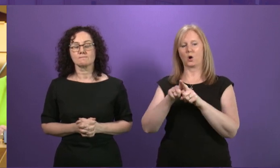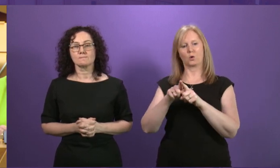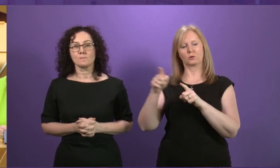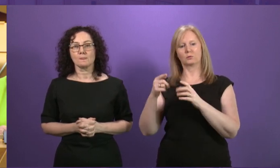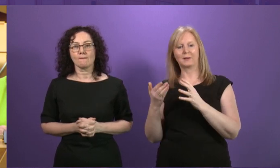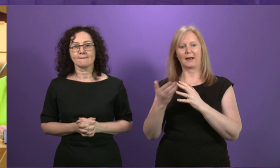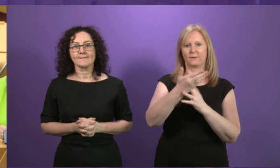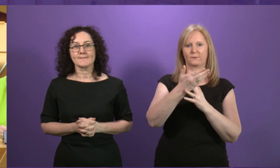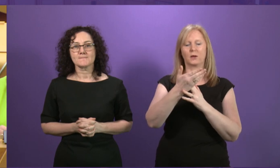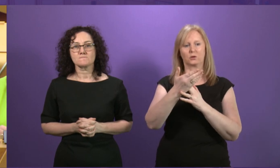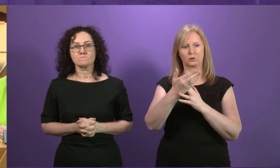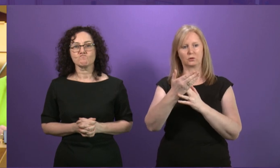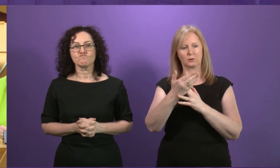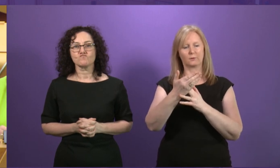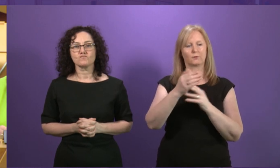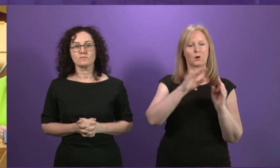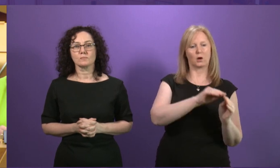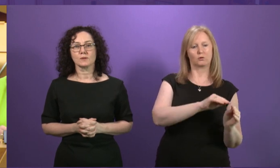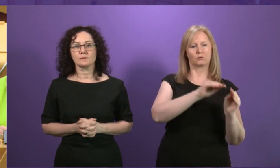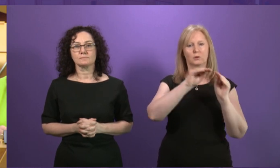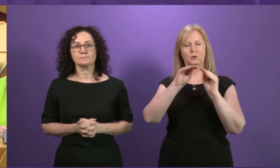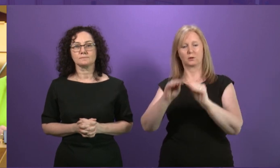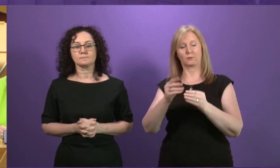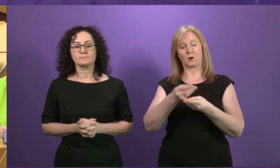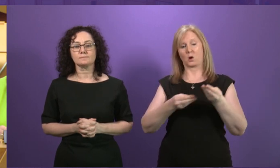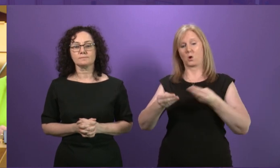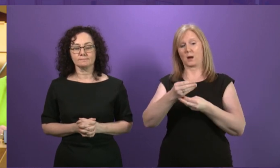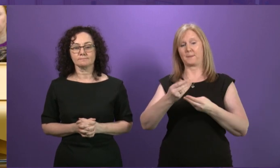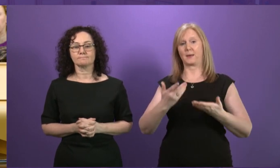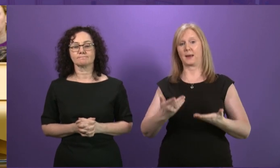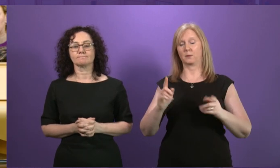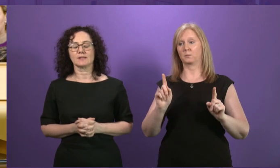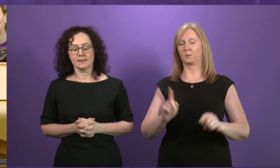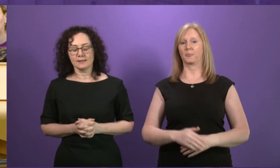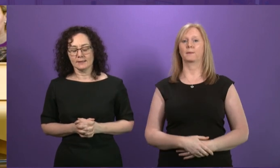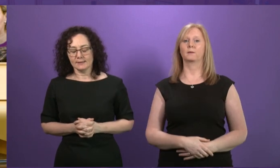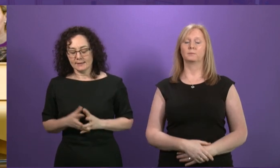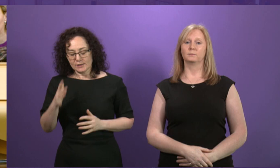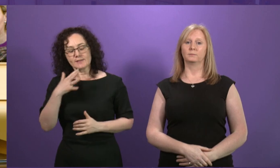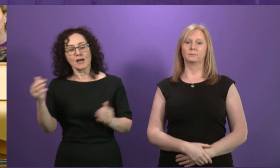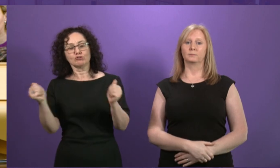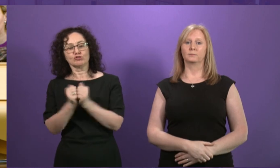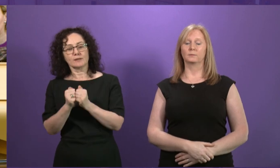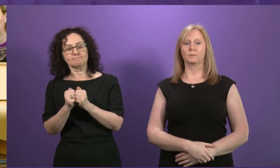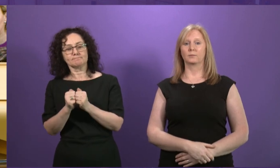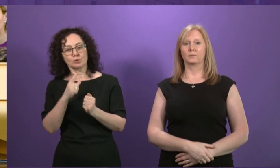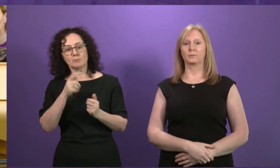to ensure a just transition in our economy? The First Minister (Nicola Sturgeon): I agree with that last point, which is why